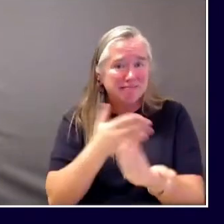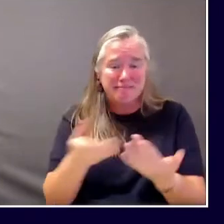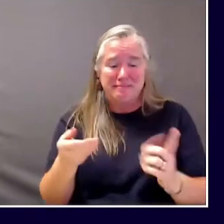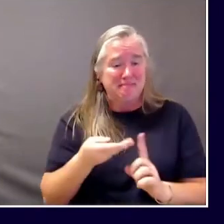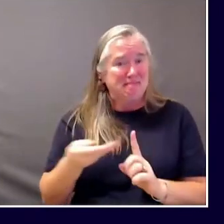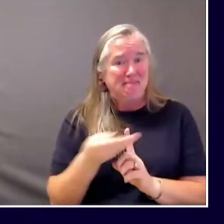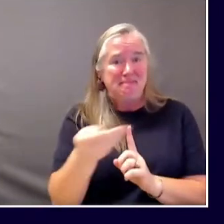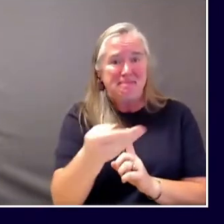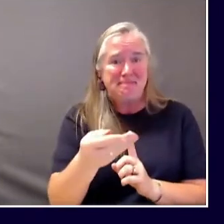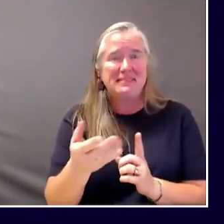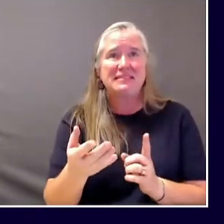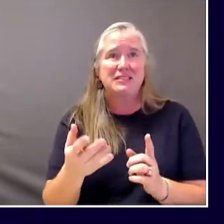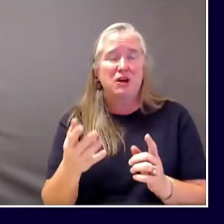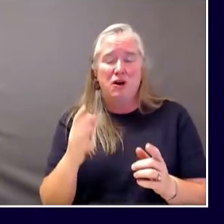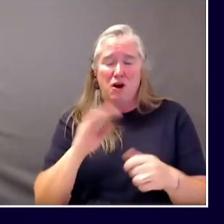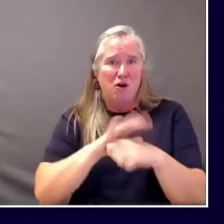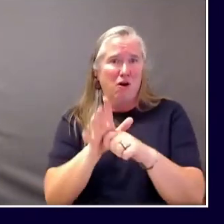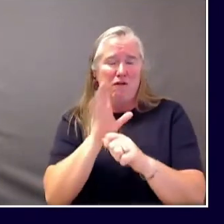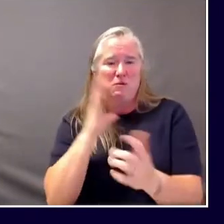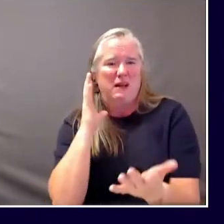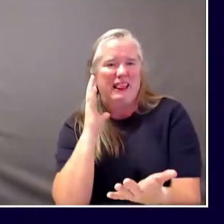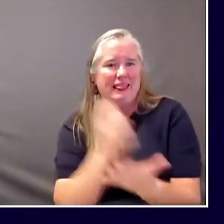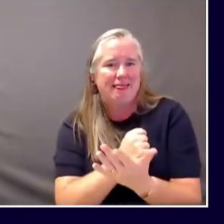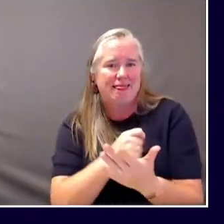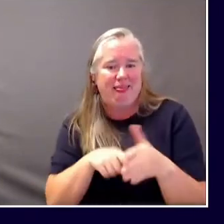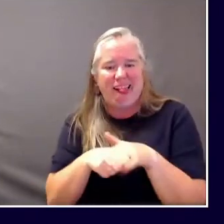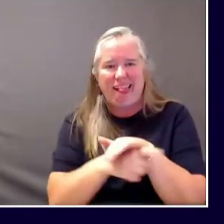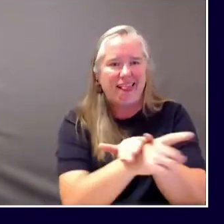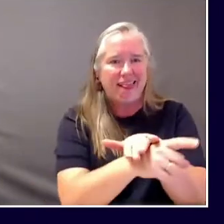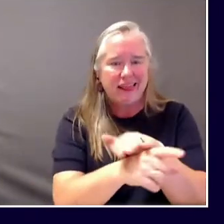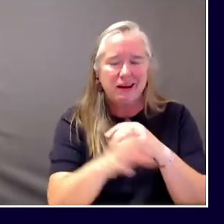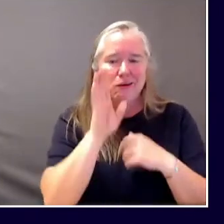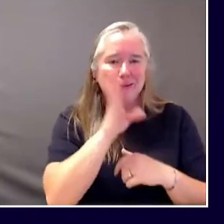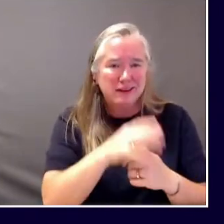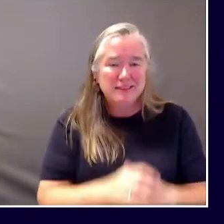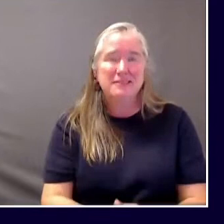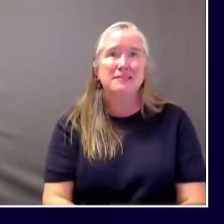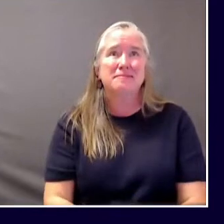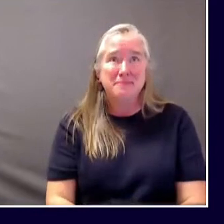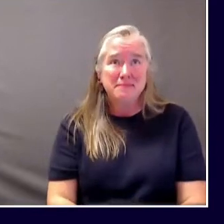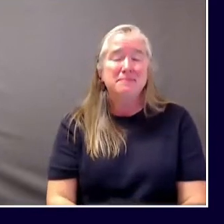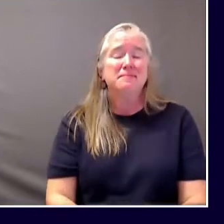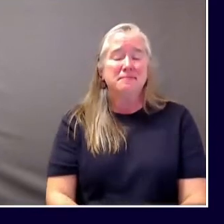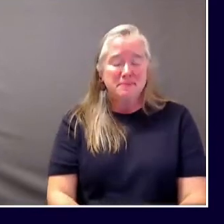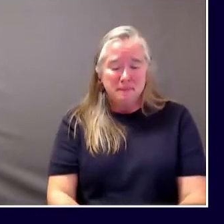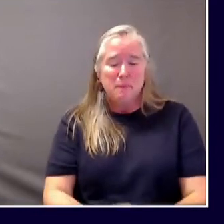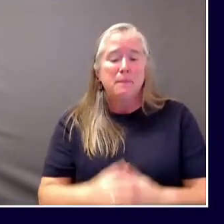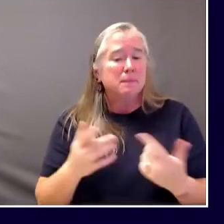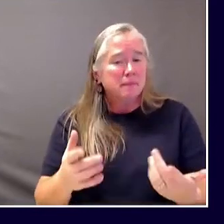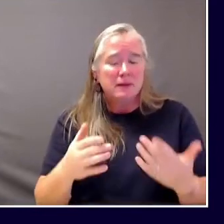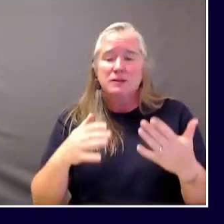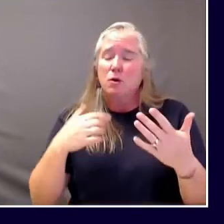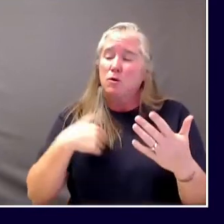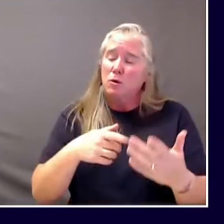making sure that we extend into you settings not those governed